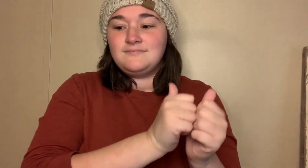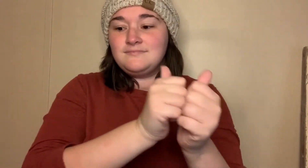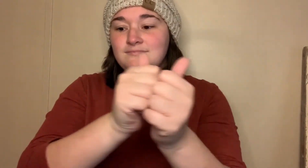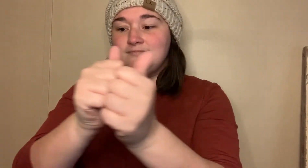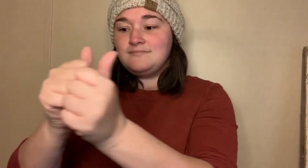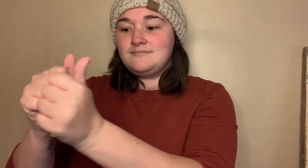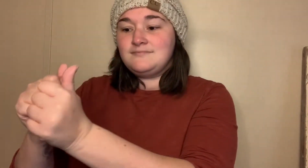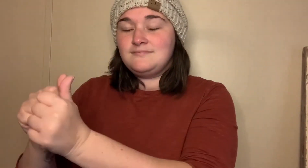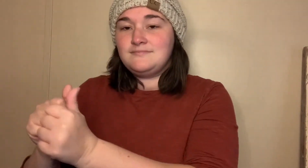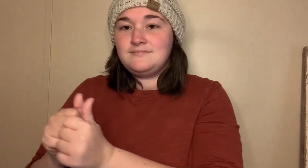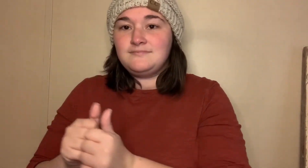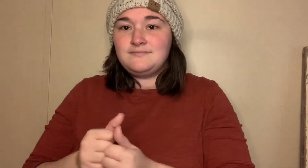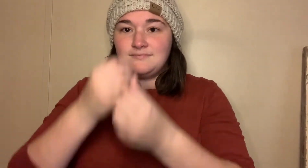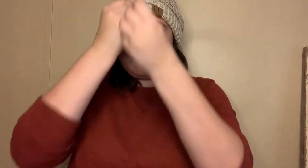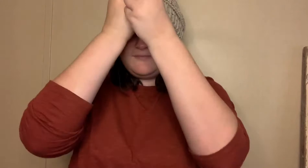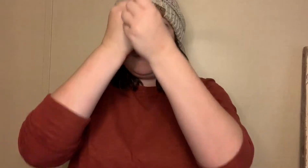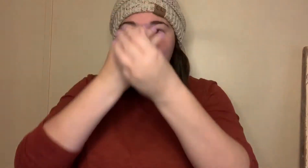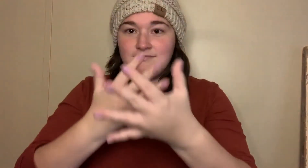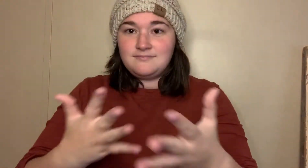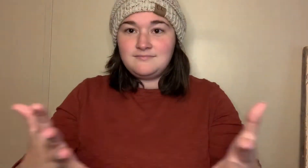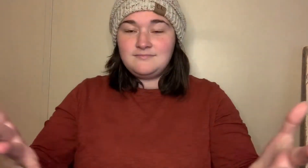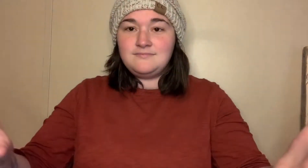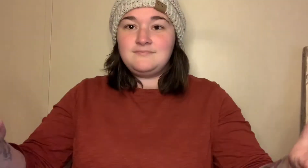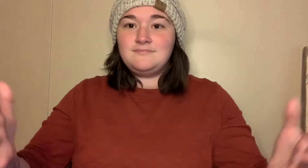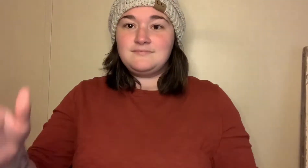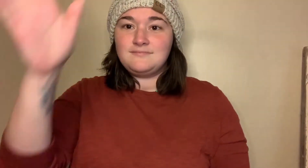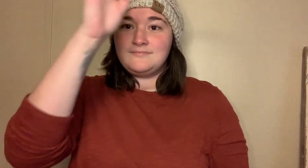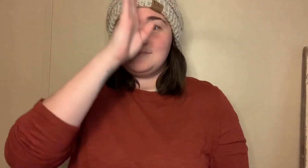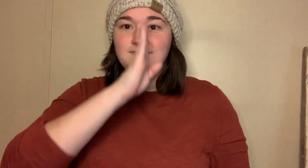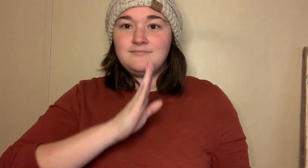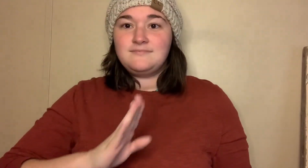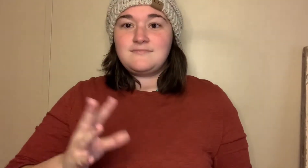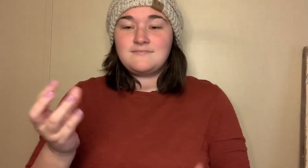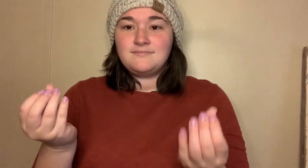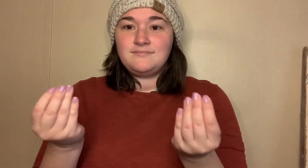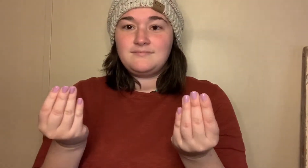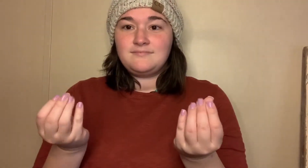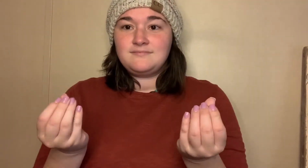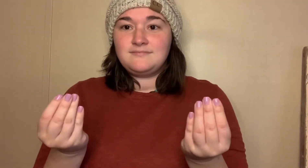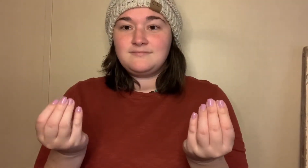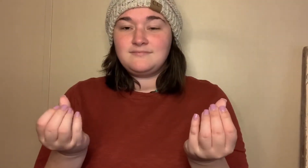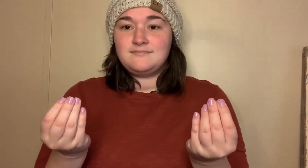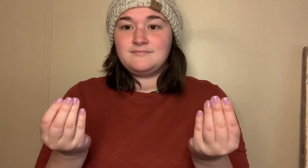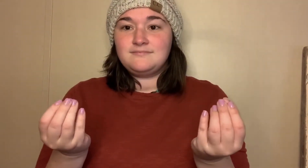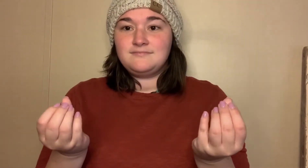hand and together we'll spread the news that god is in our land